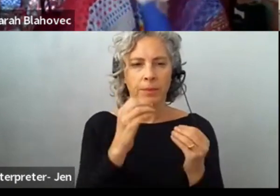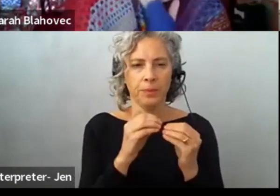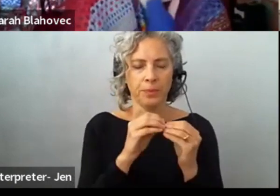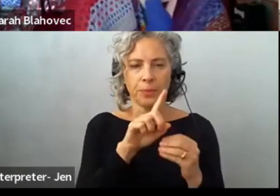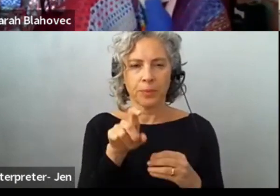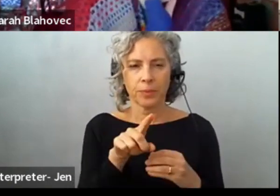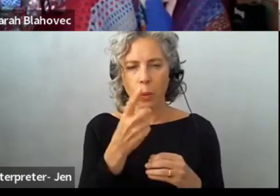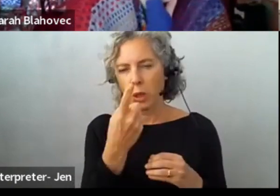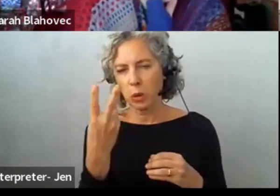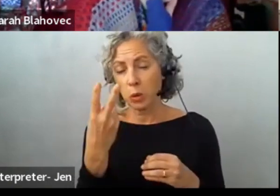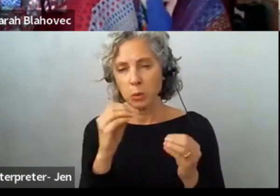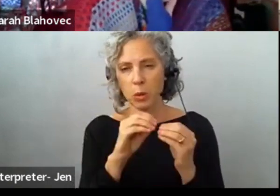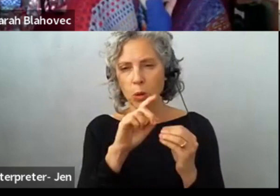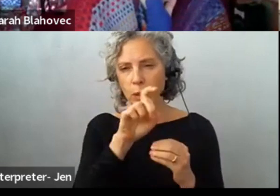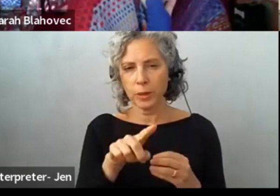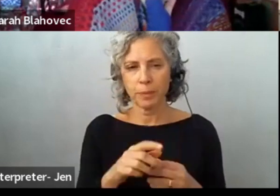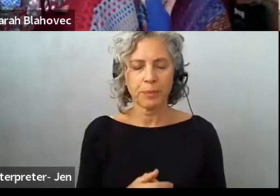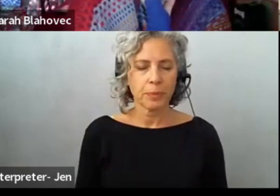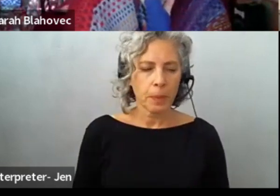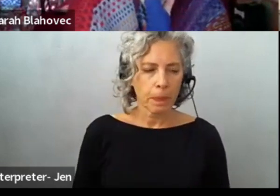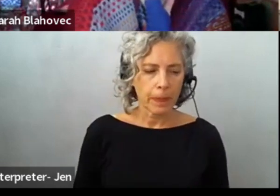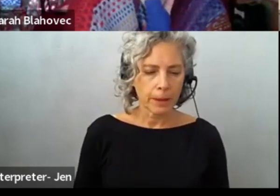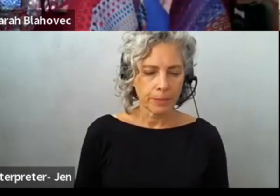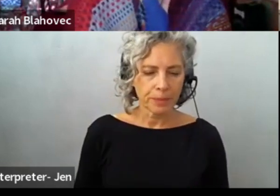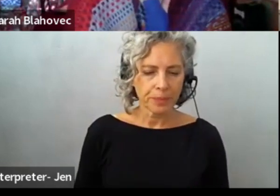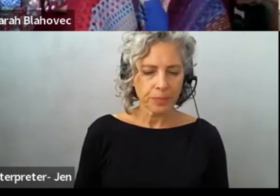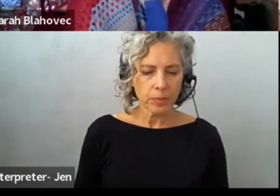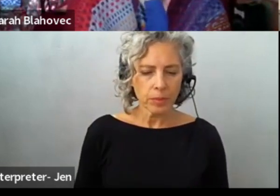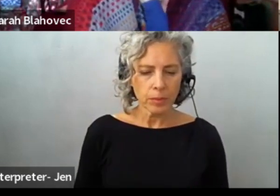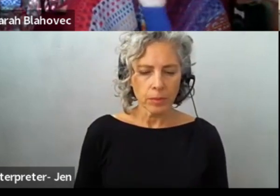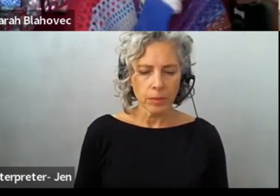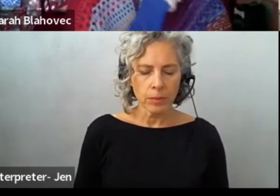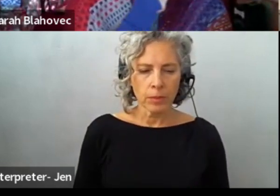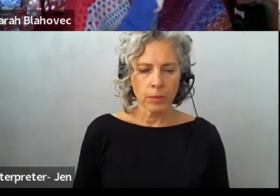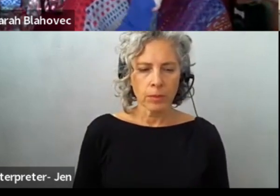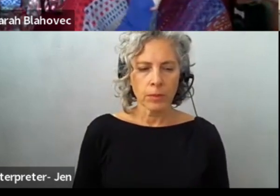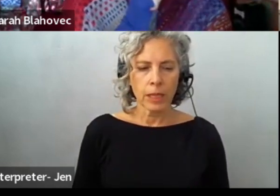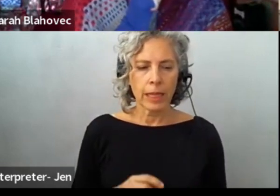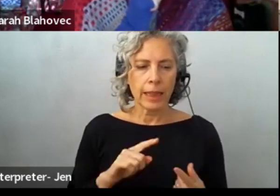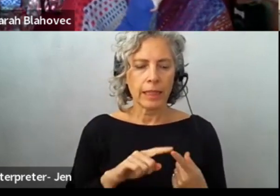one or two more questions. And this one I'm going to go ask is,